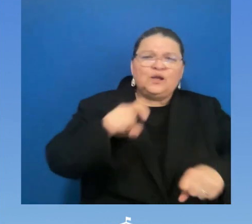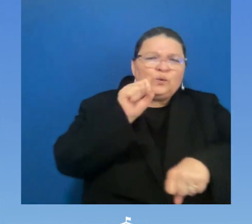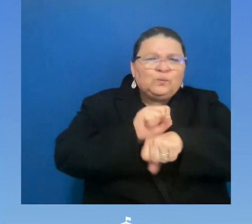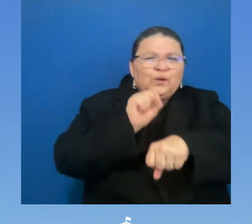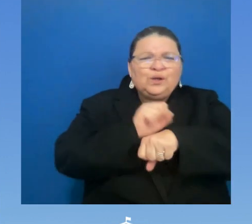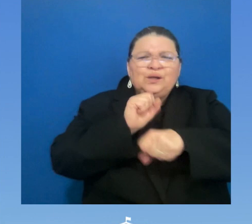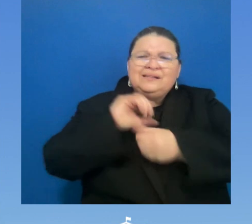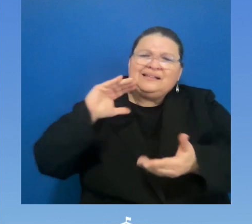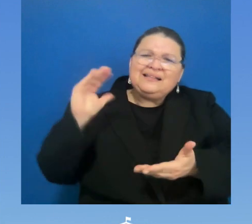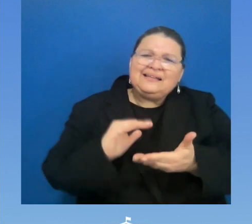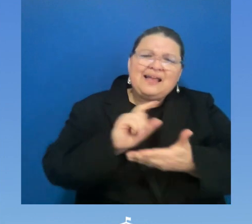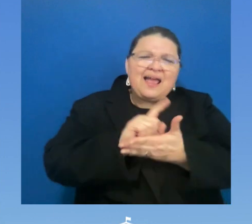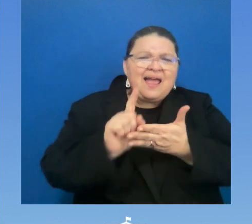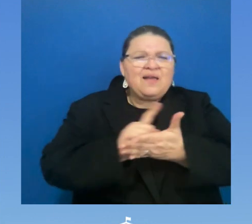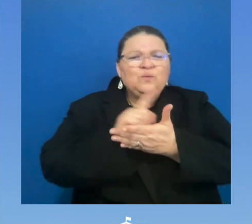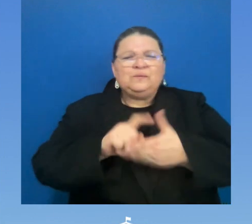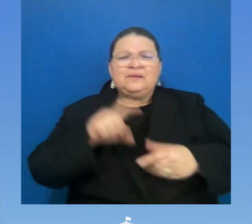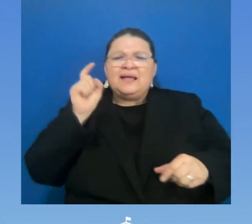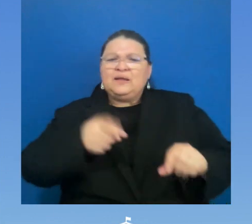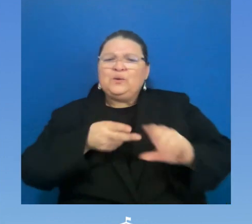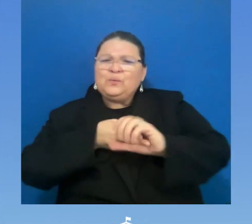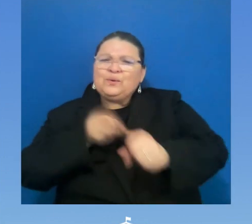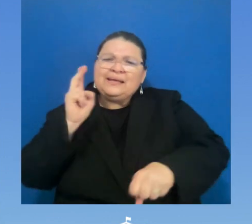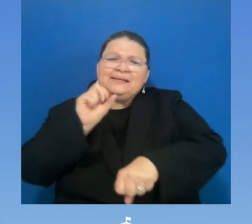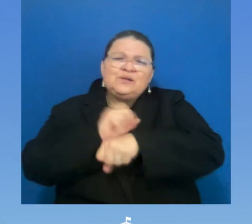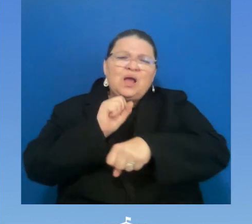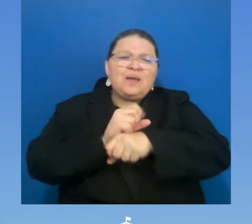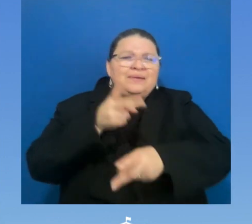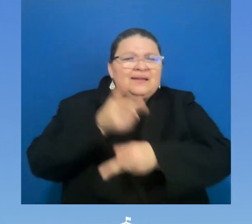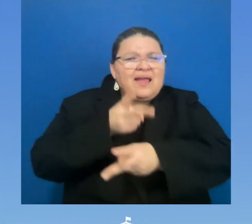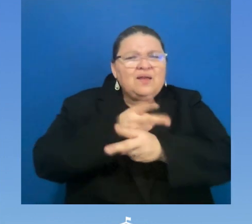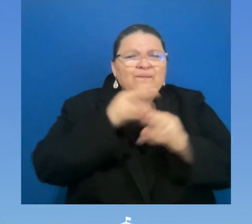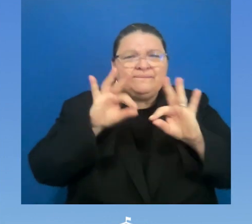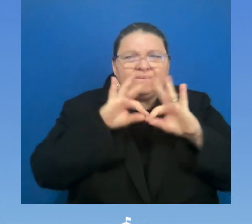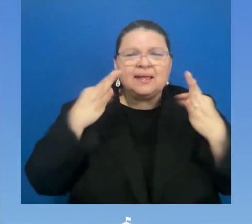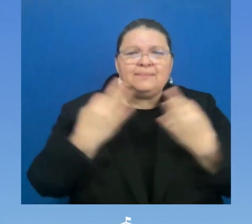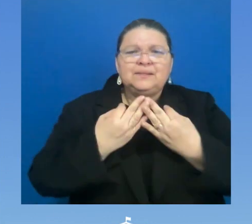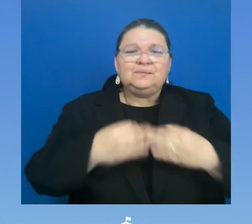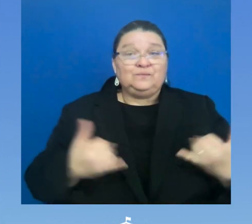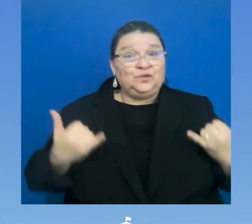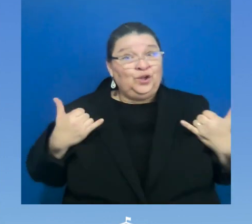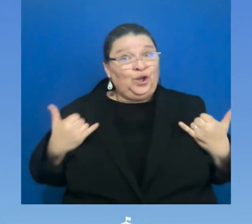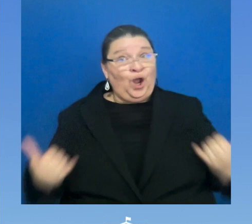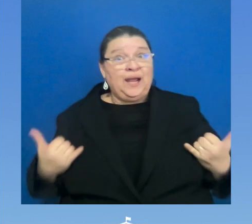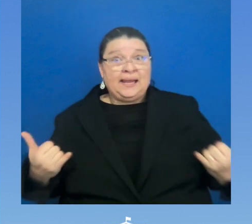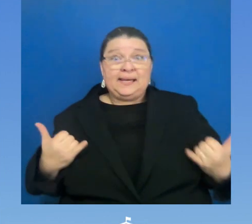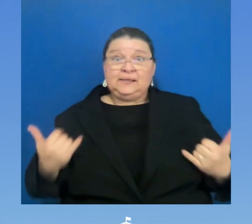So today we issue a call to action to leaders everywhere, especially leaders who are meant